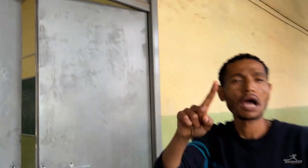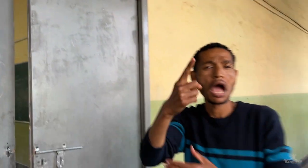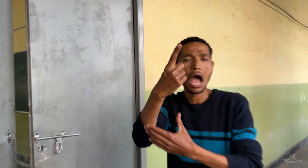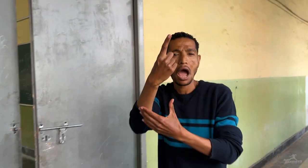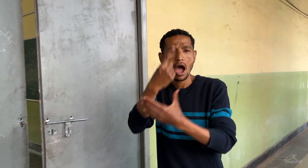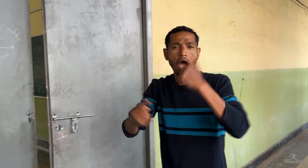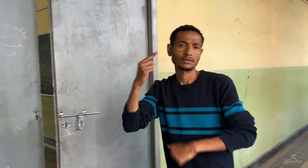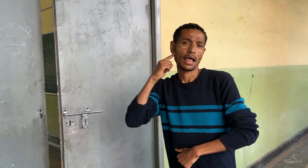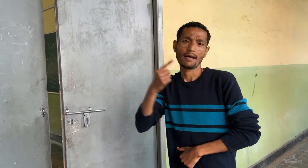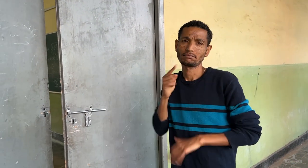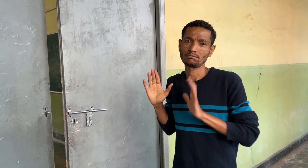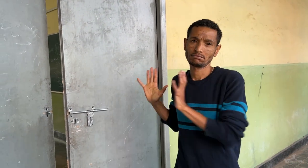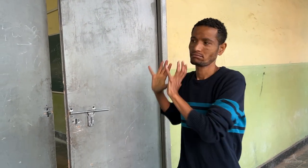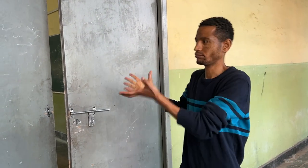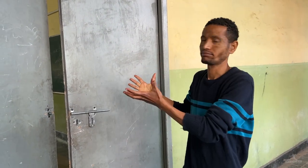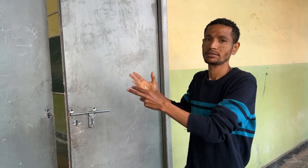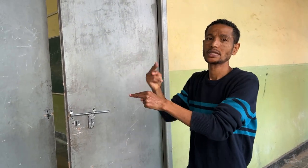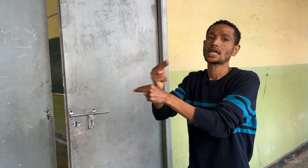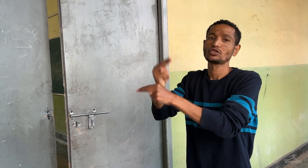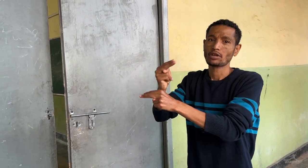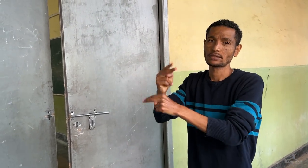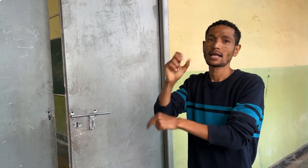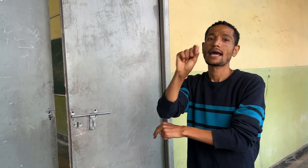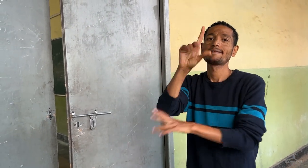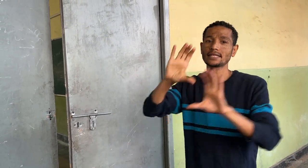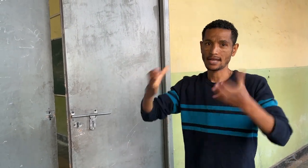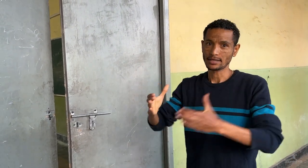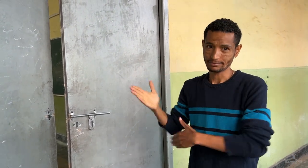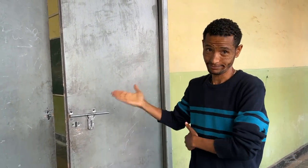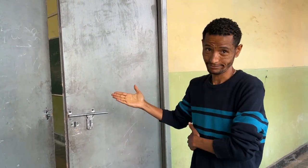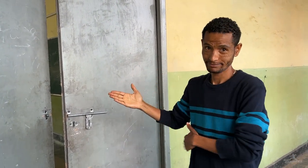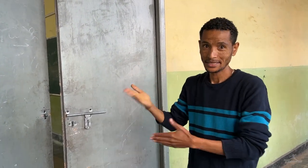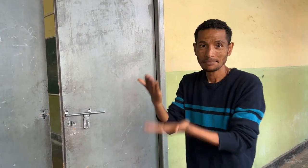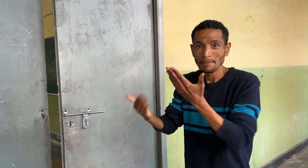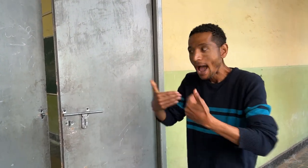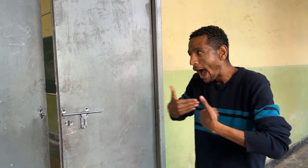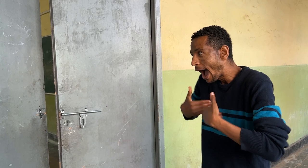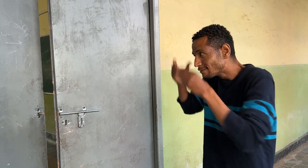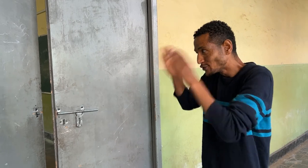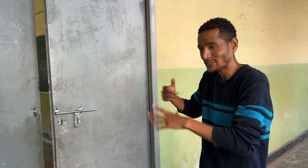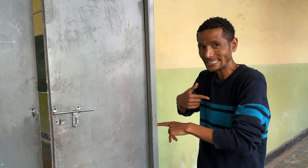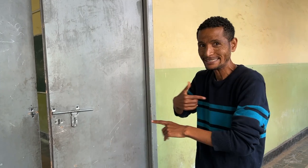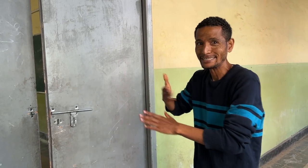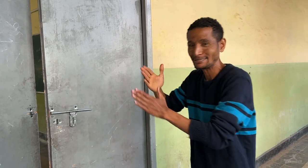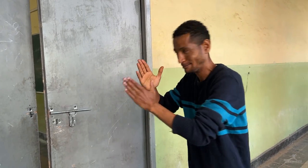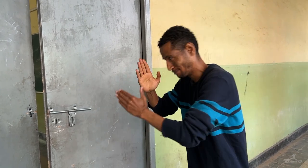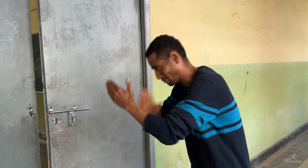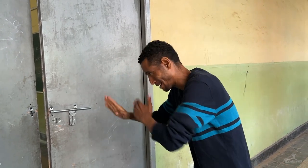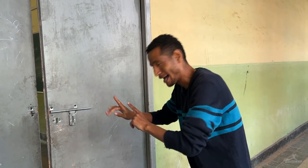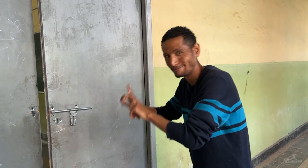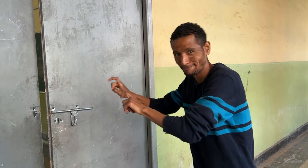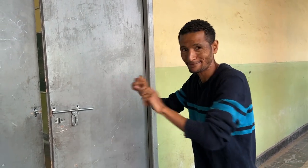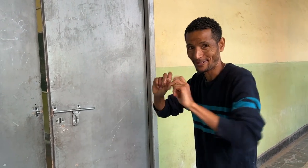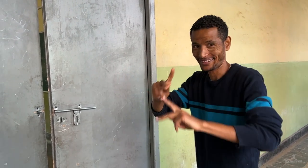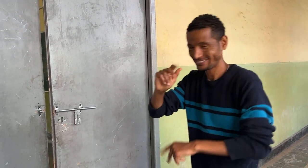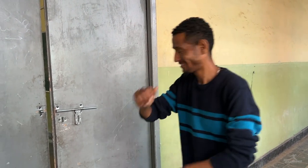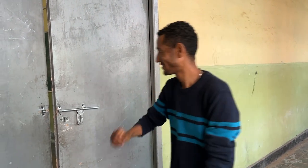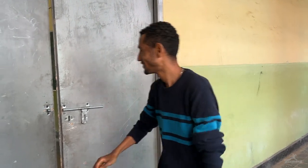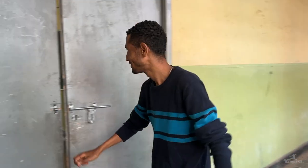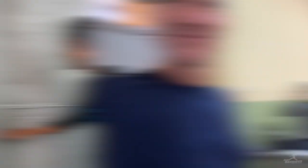This is the 11th class and there are only Deaf students here, and you have to ask me, the teacher, if you can enter.